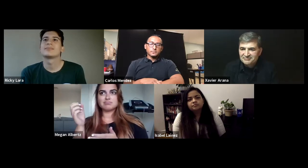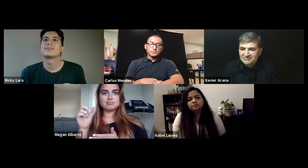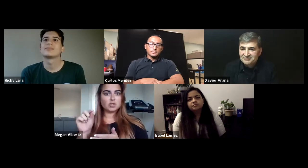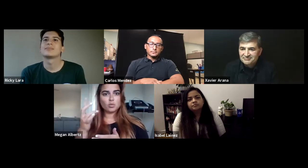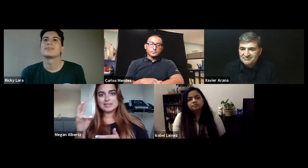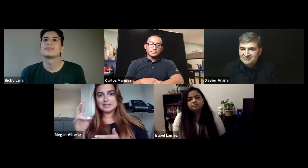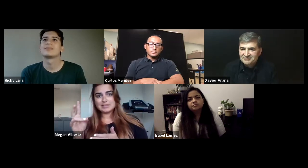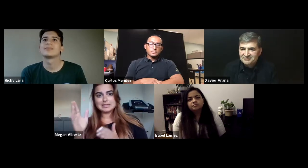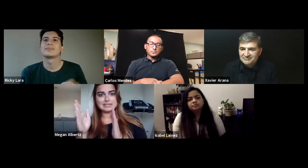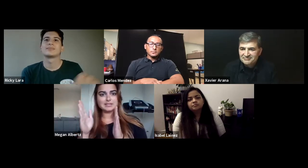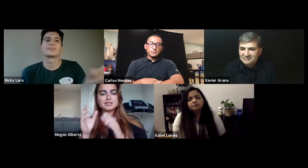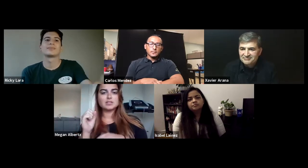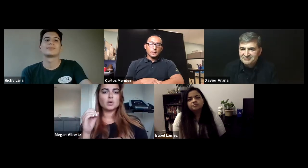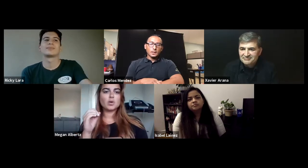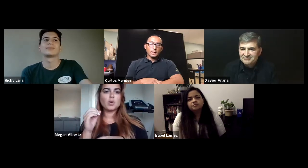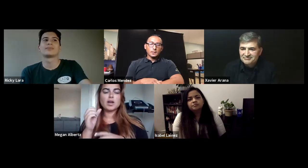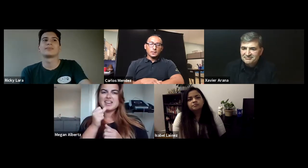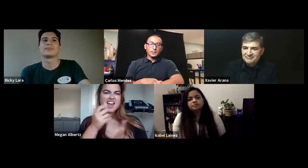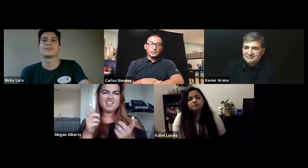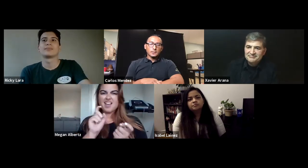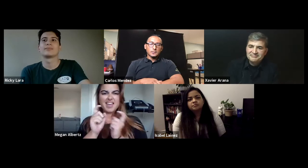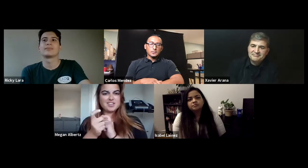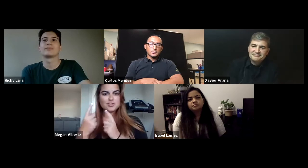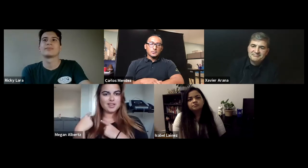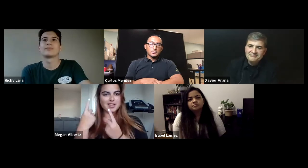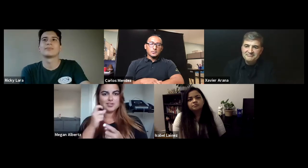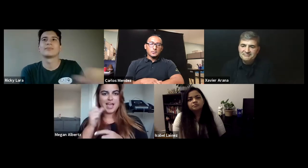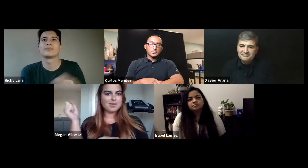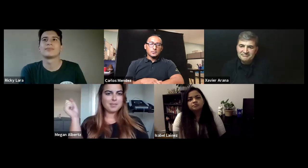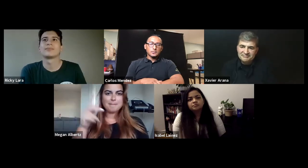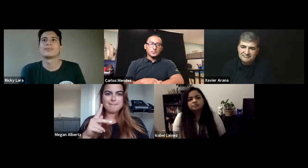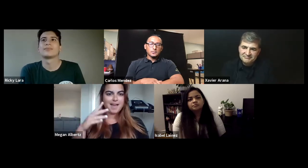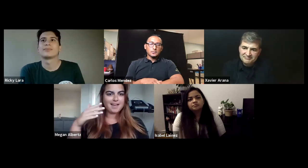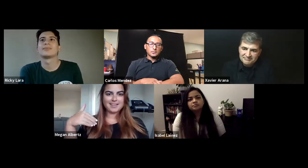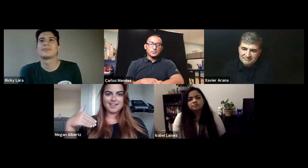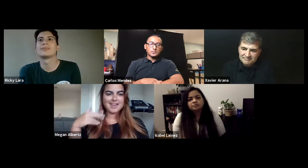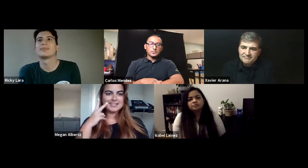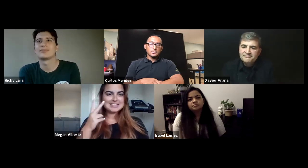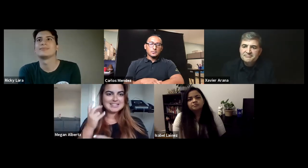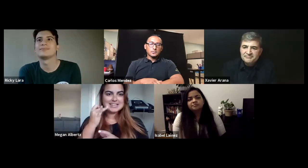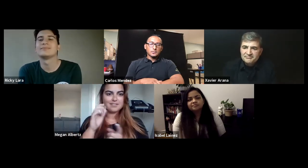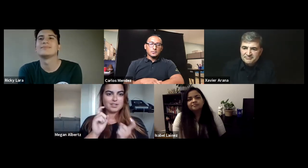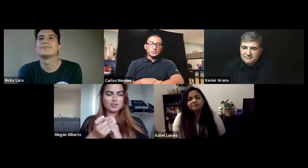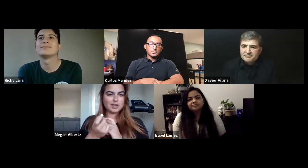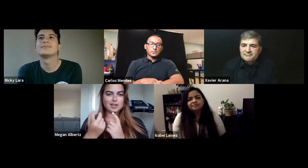I went in 2010, and then I stayed... Well, yeah, 2017, not a lot has changed.